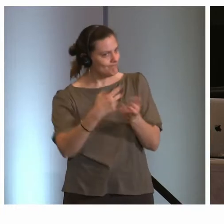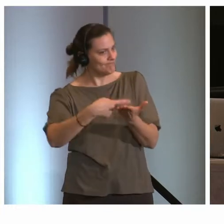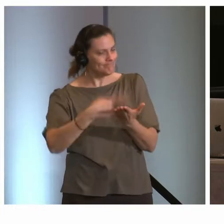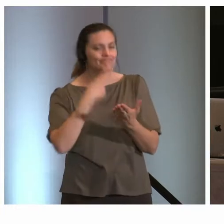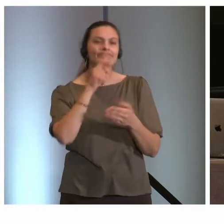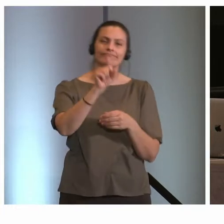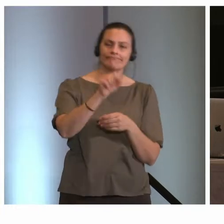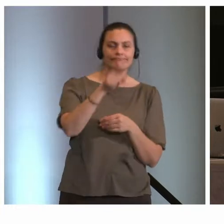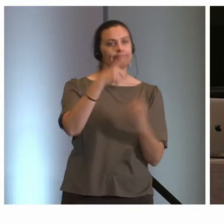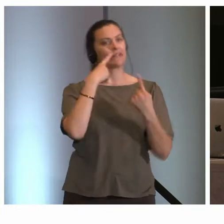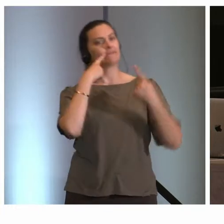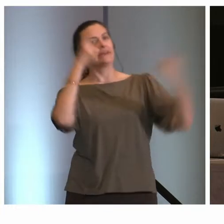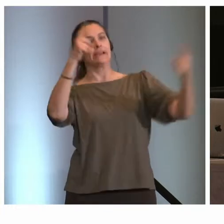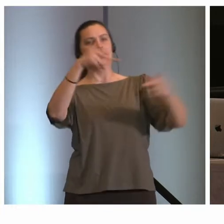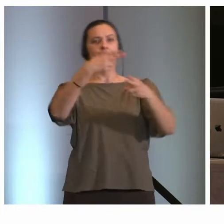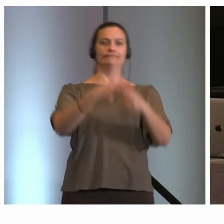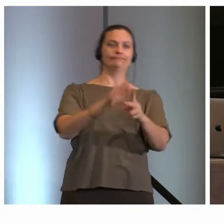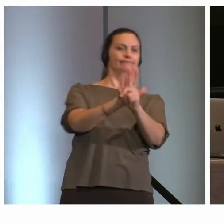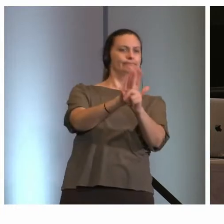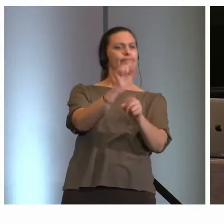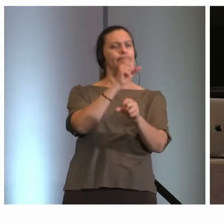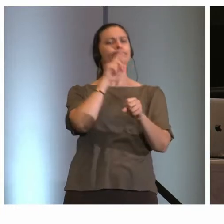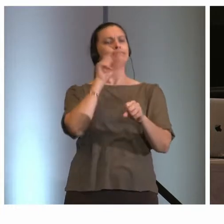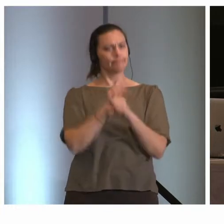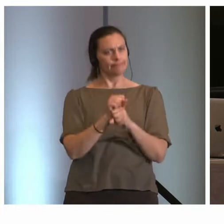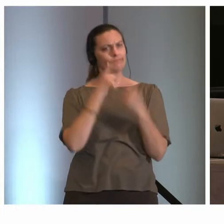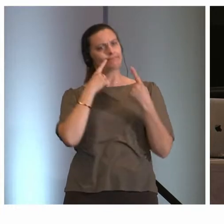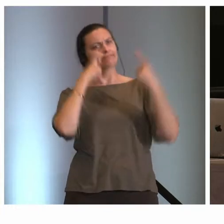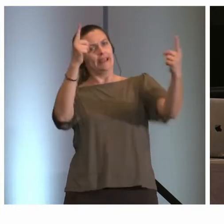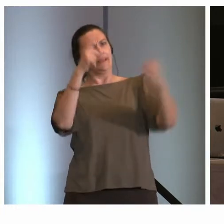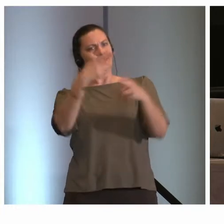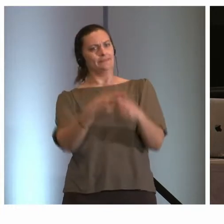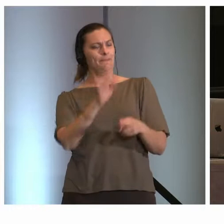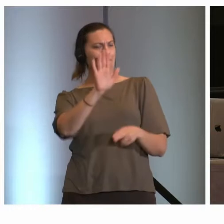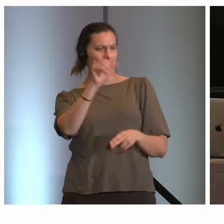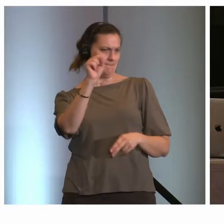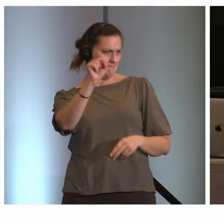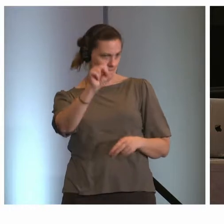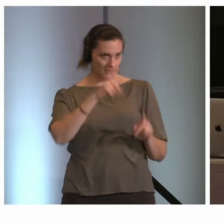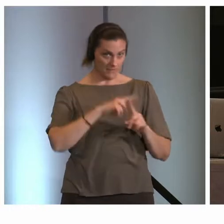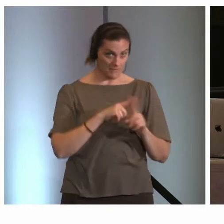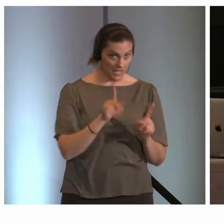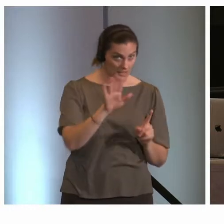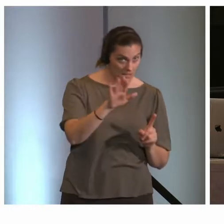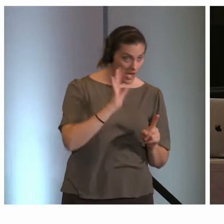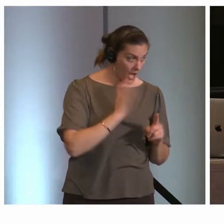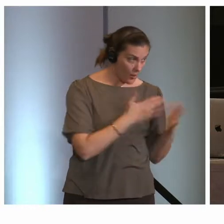meeting with me to discuss it" and we sat down and I talked to